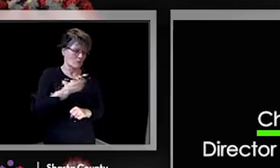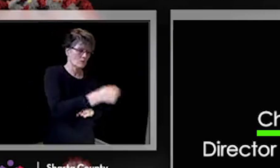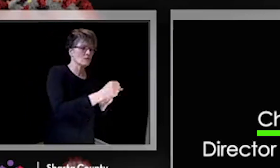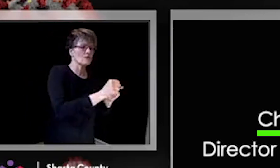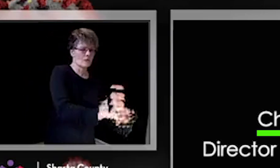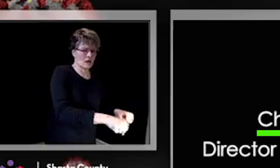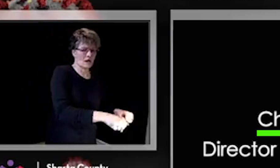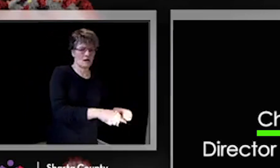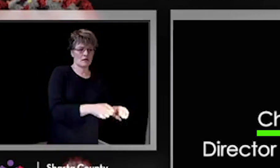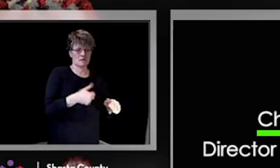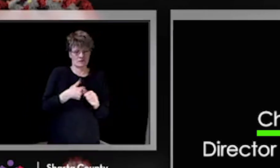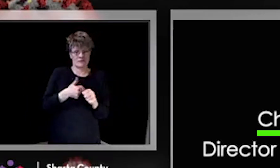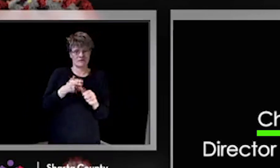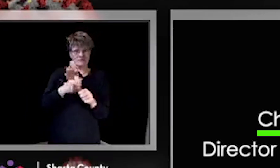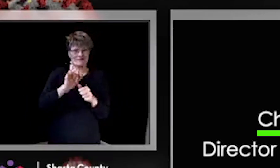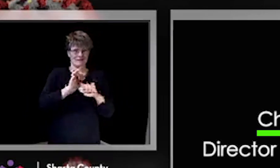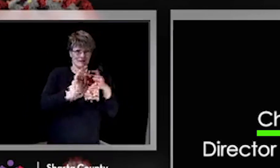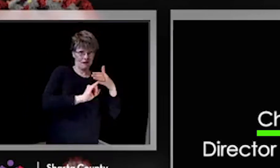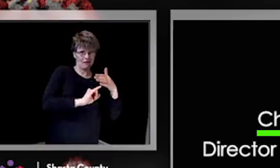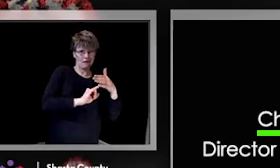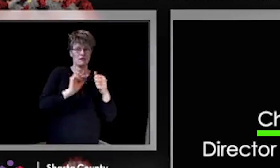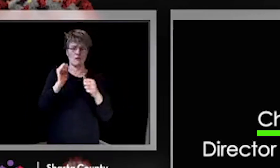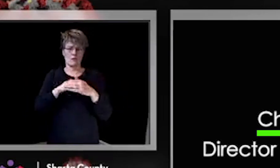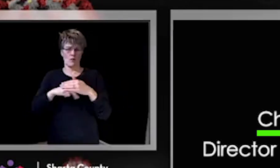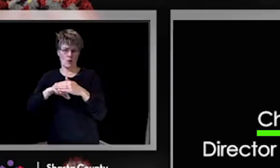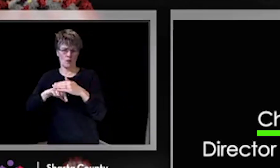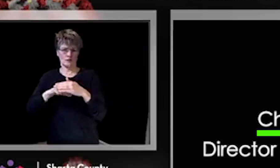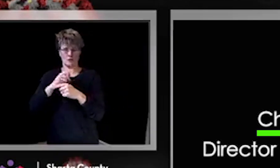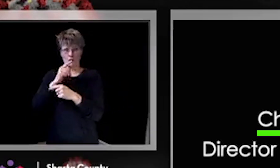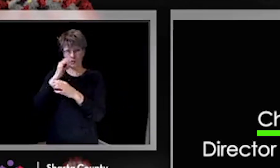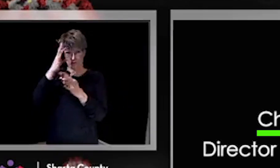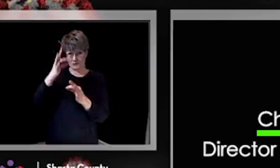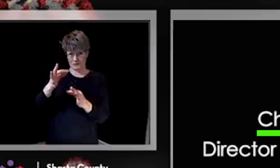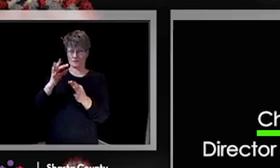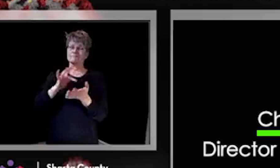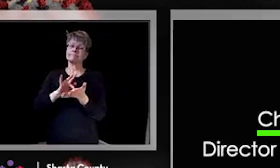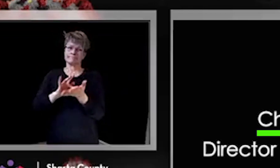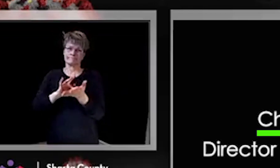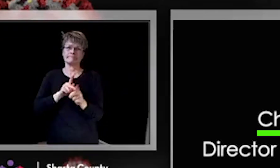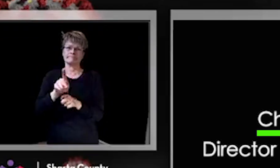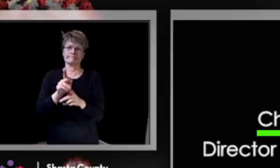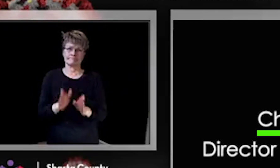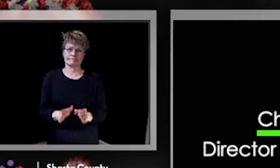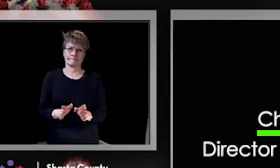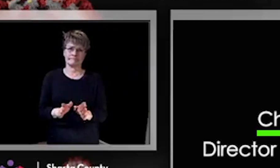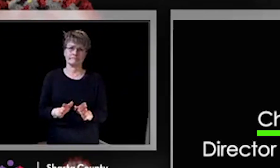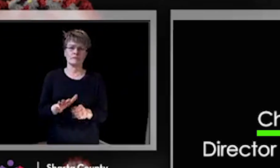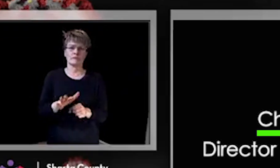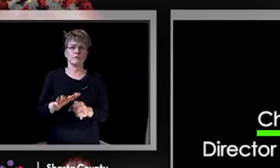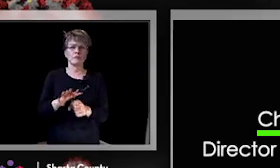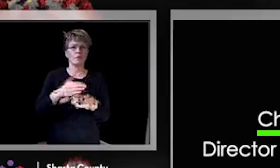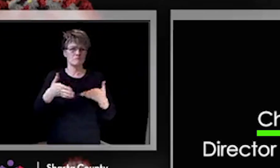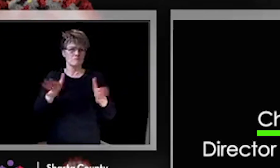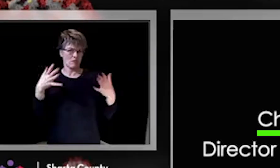by a medical health professional or a state or local public health professional, and individuals